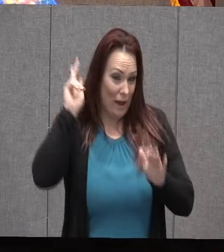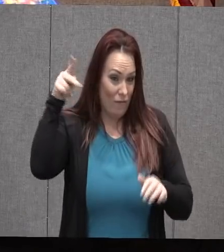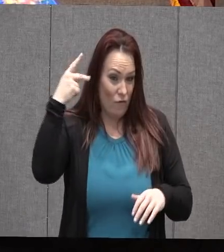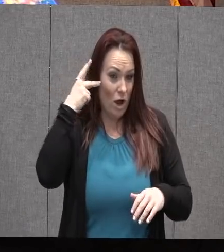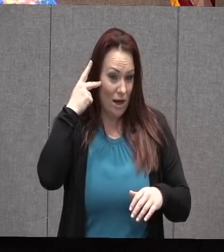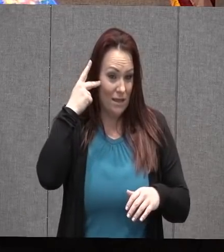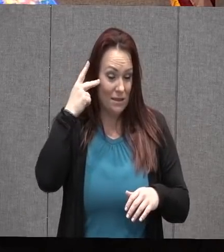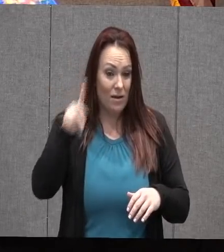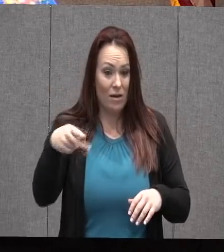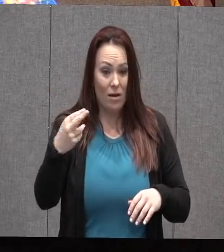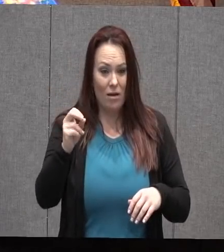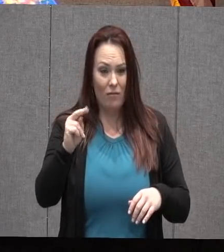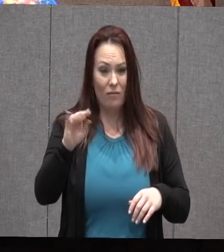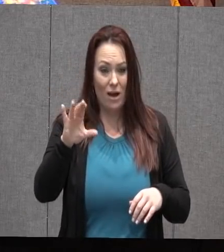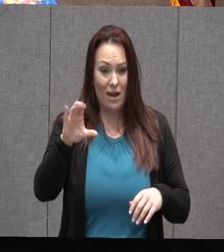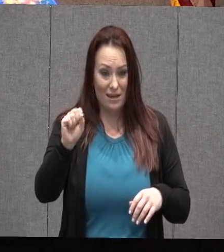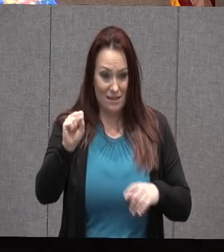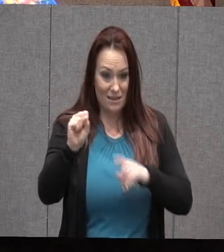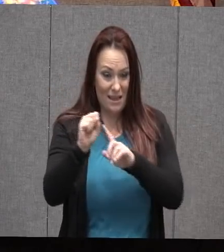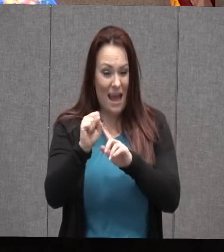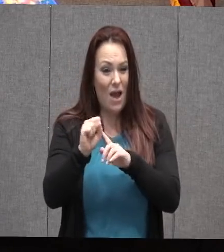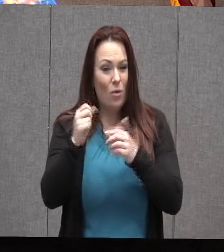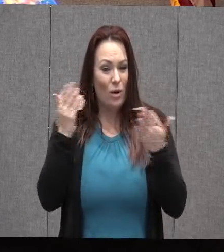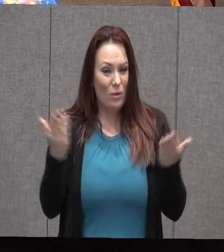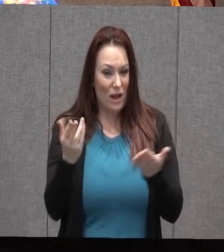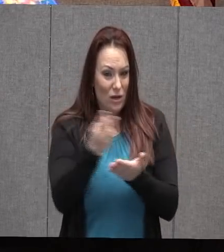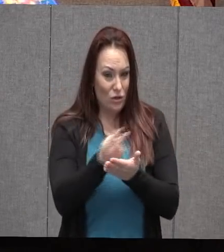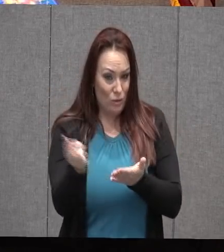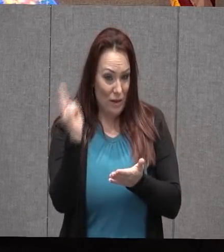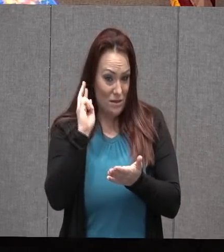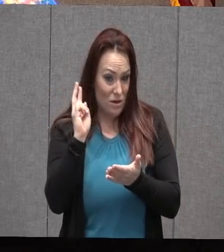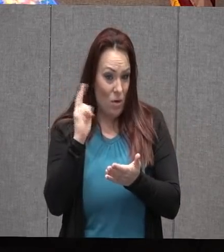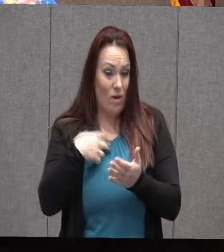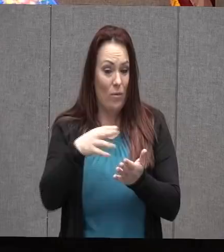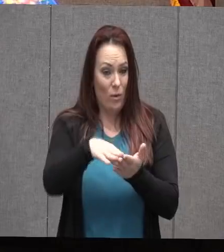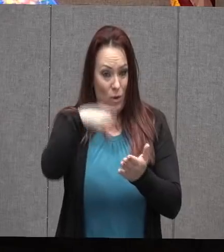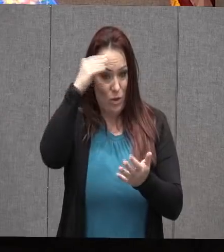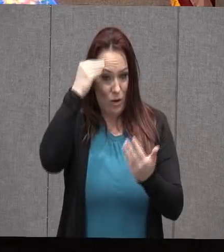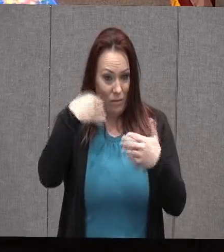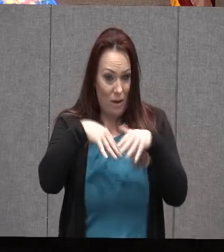and we were learning about blends. We're gonna continue along with that today.